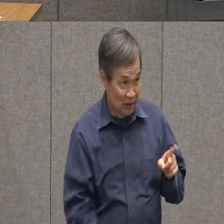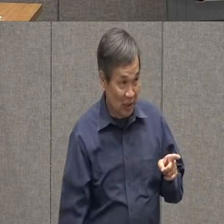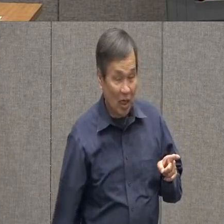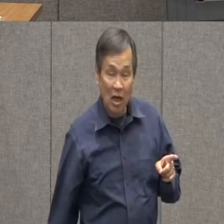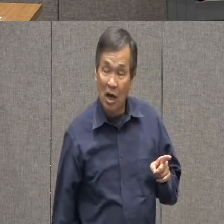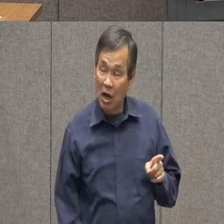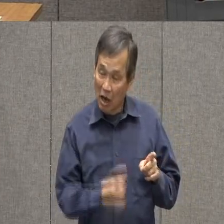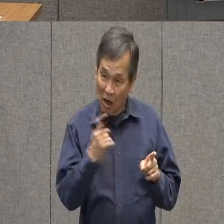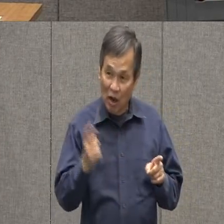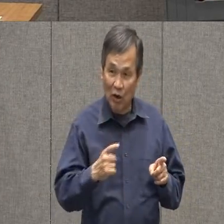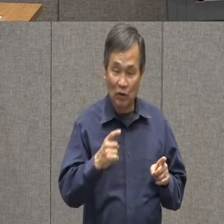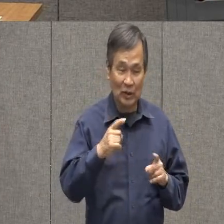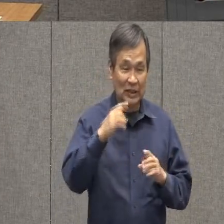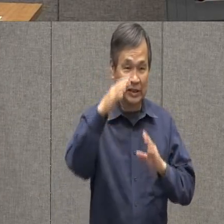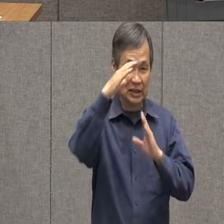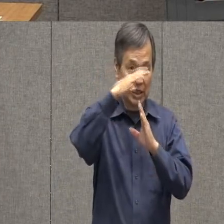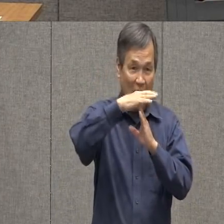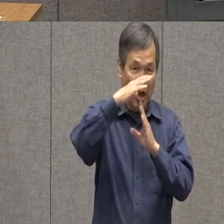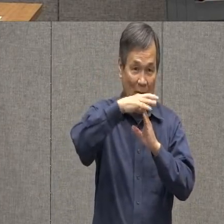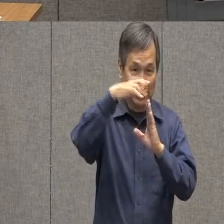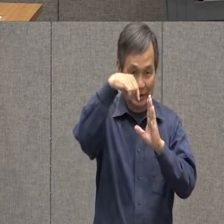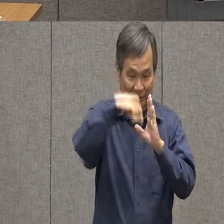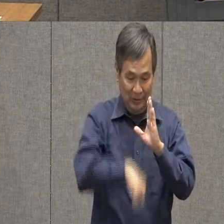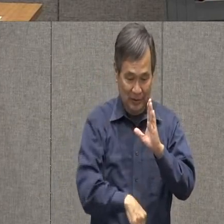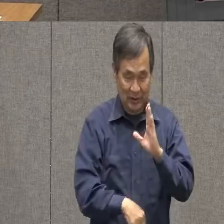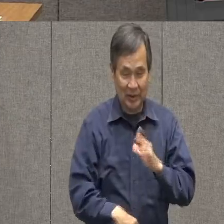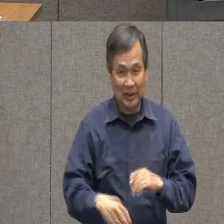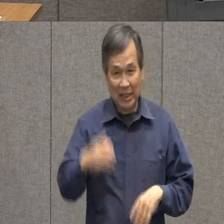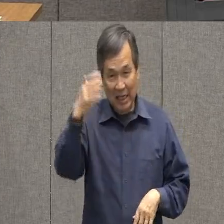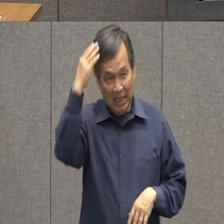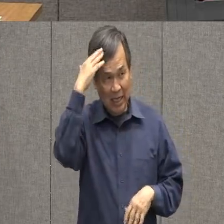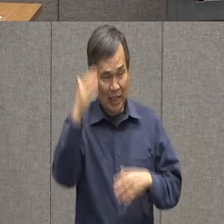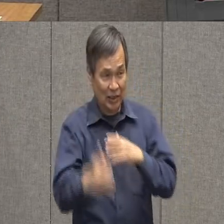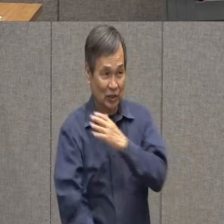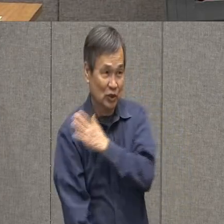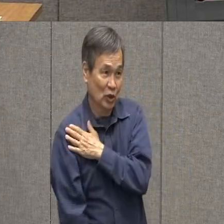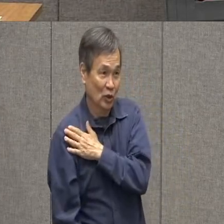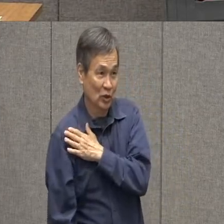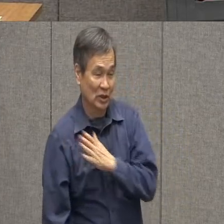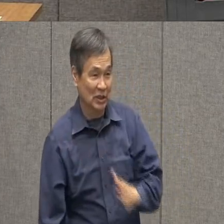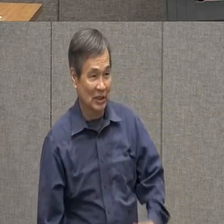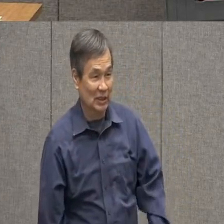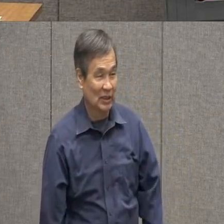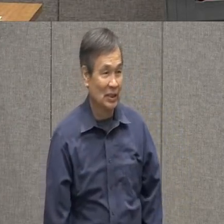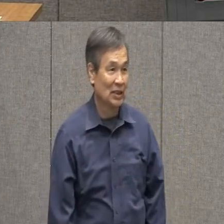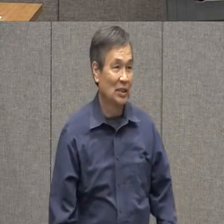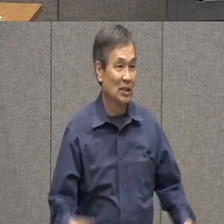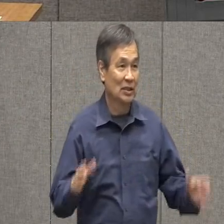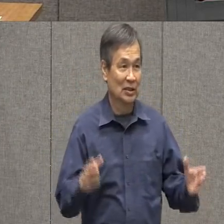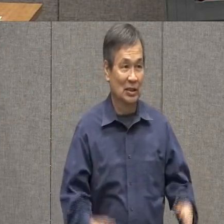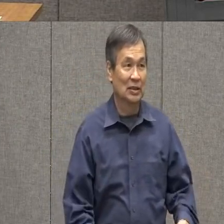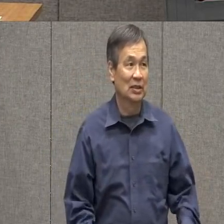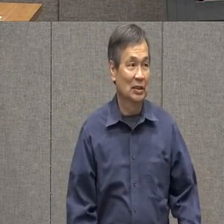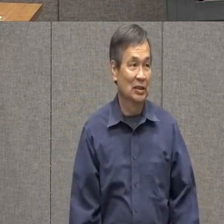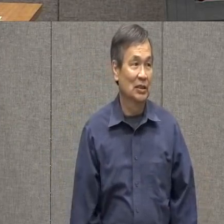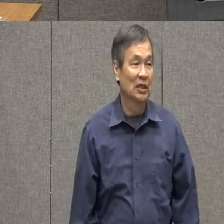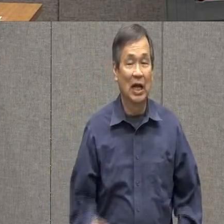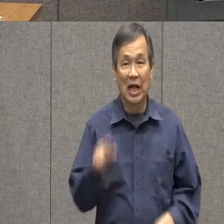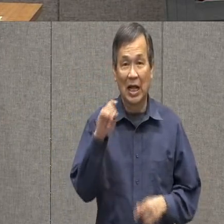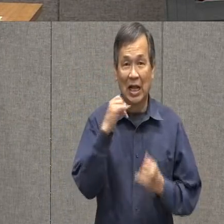Easiest way. Top to bottom. Head, shoulders, what's going on with the torso, what's going on with the hips, then the legs and the feet? Mhm, you got it.